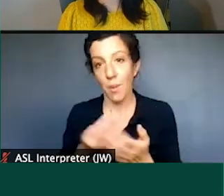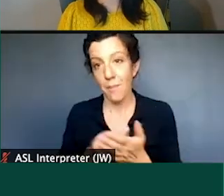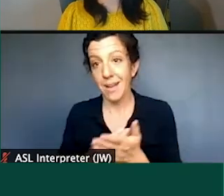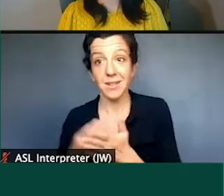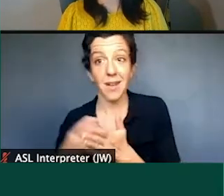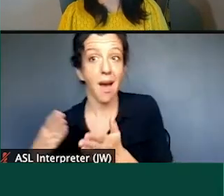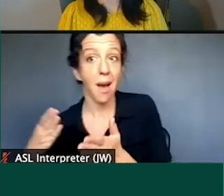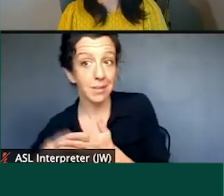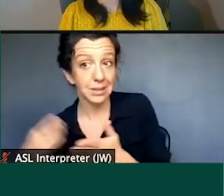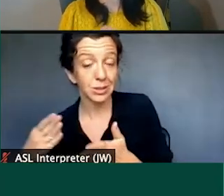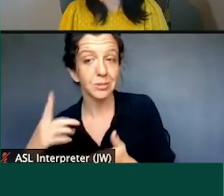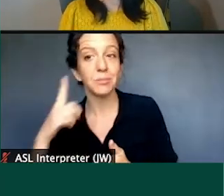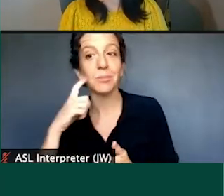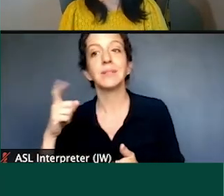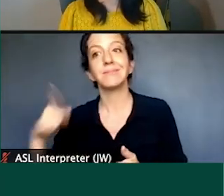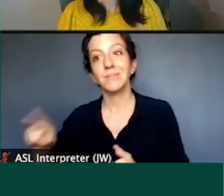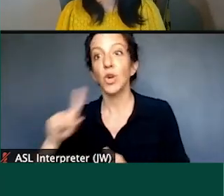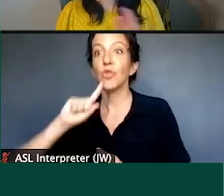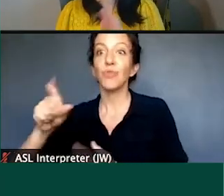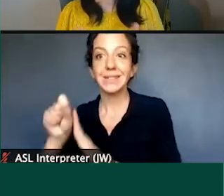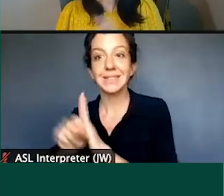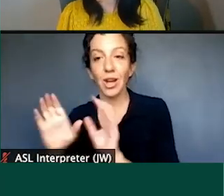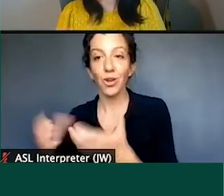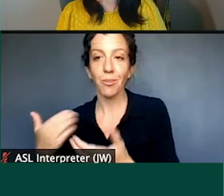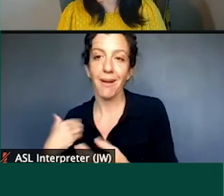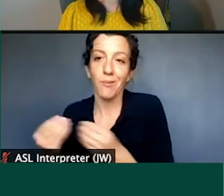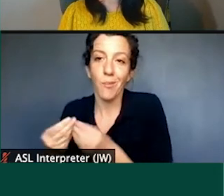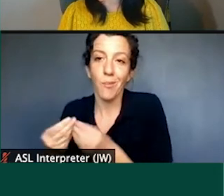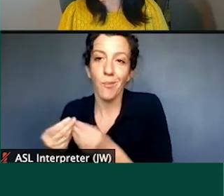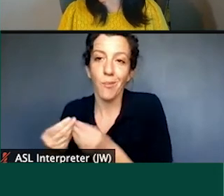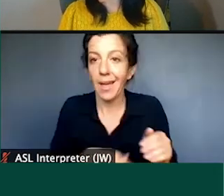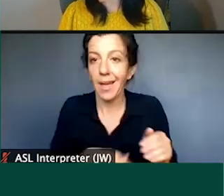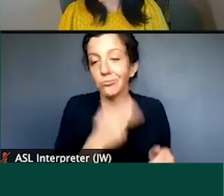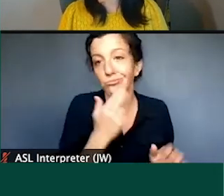on housing that's built after 1995. This would sort of push that data to 1985 --